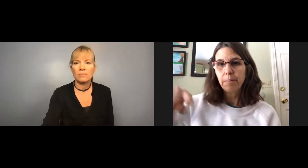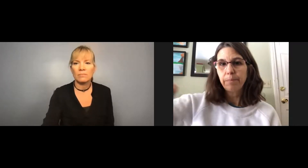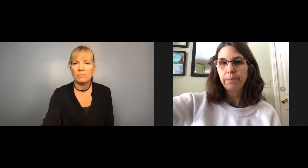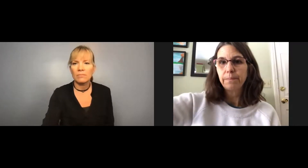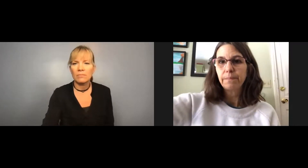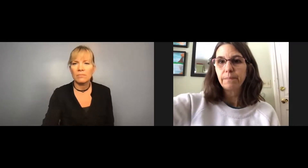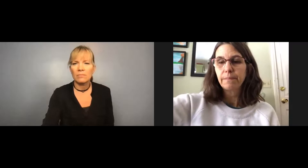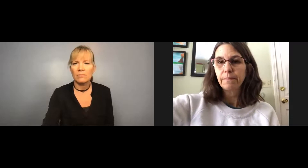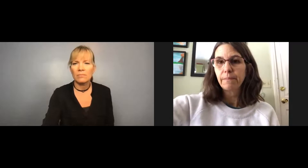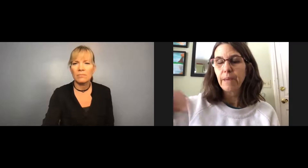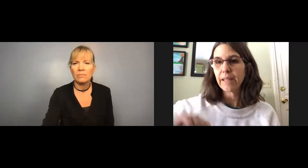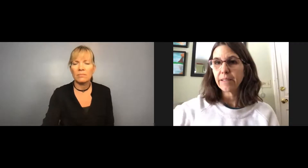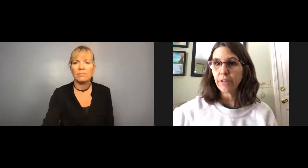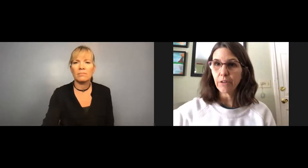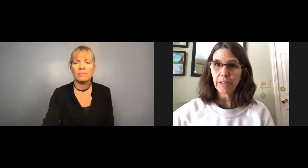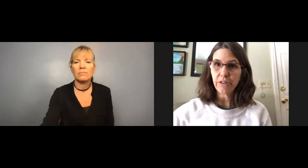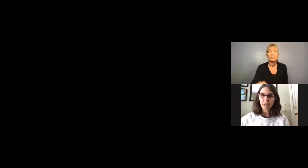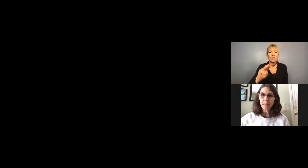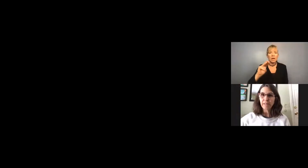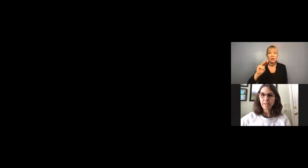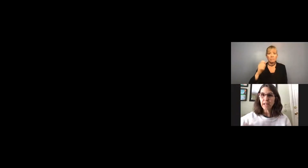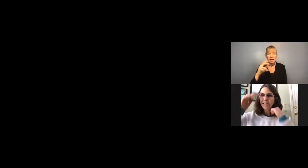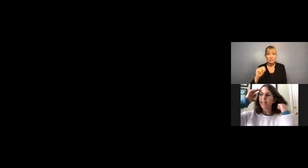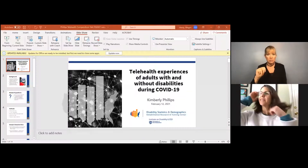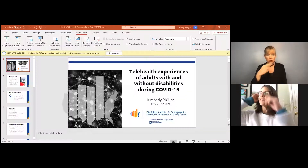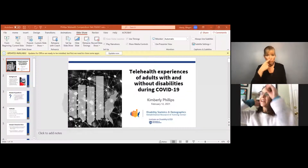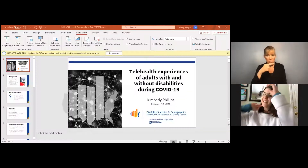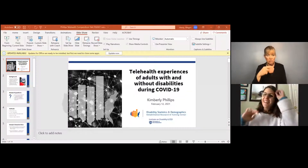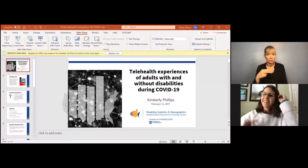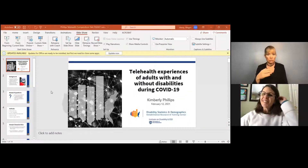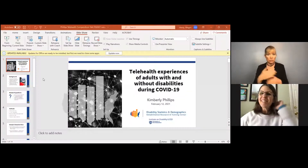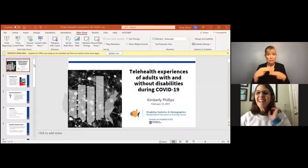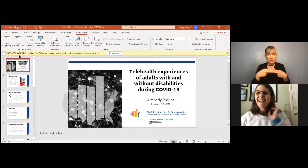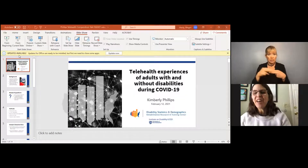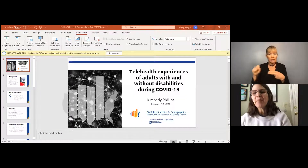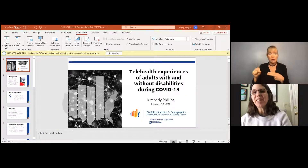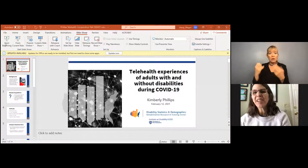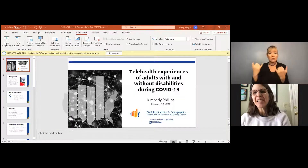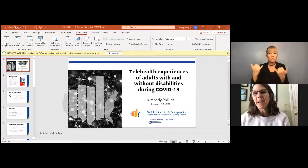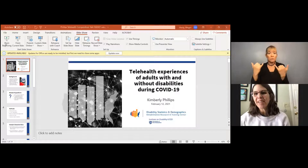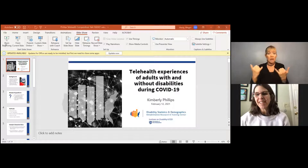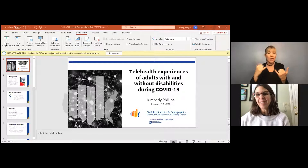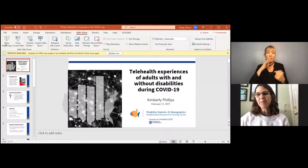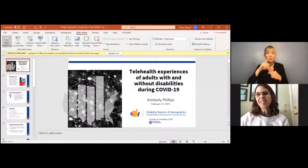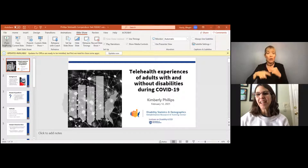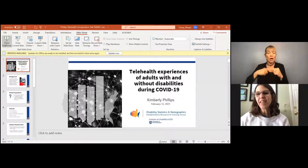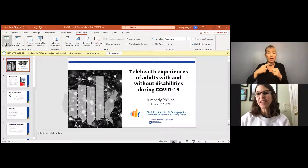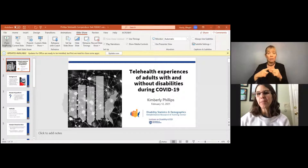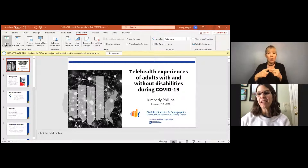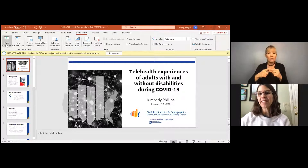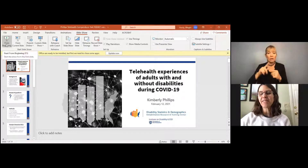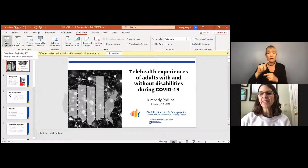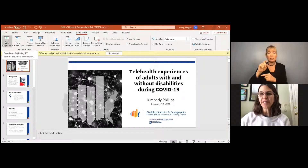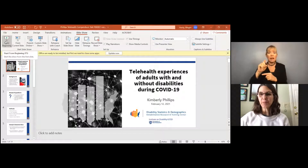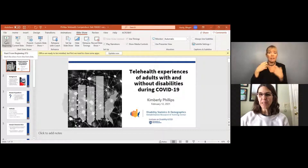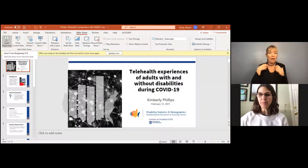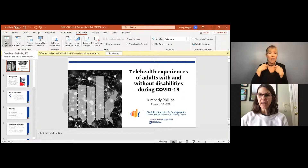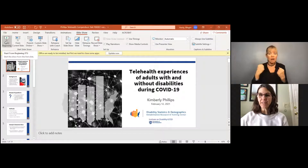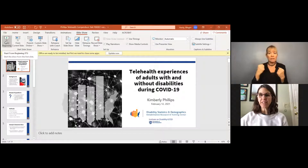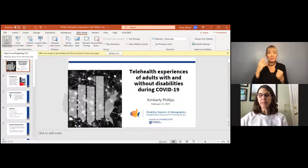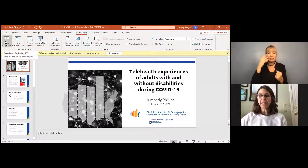Thank you very much. Megan, you're going to share my slides? Yes. So, today I'll be talking about the telehealth experience of adults with and without disabilities during COVID-19. This is a study funded by NIDILRR as part of the disability statistics and